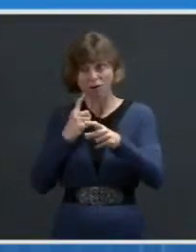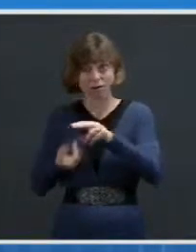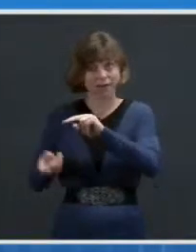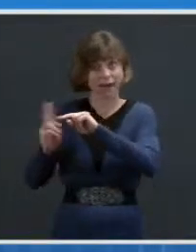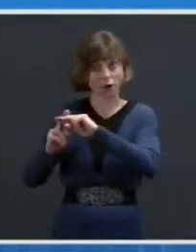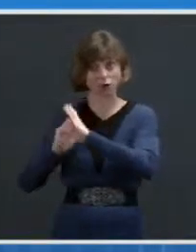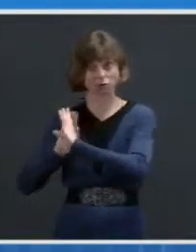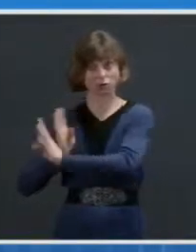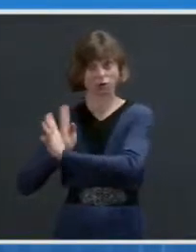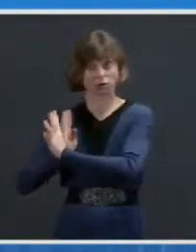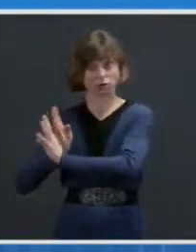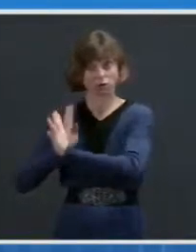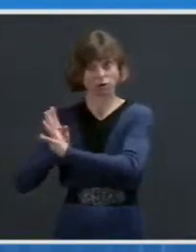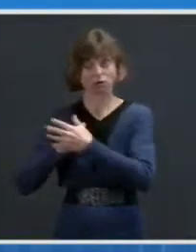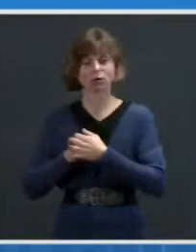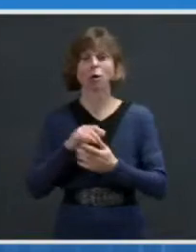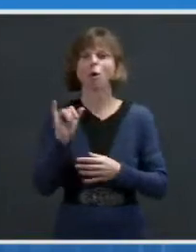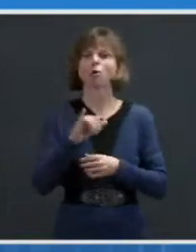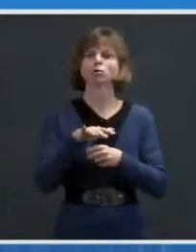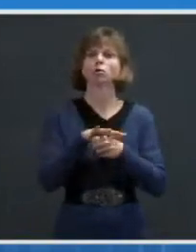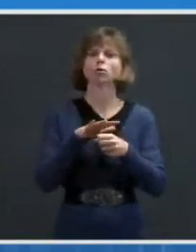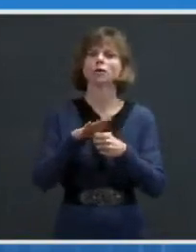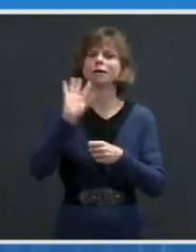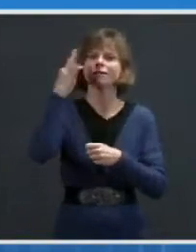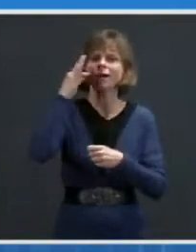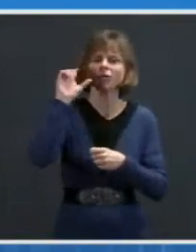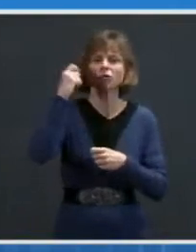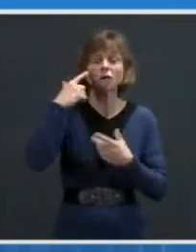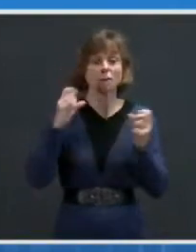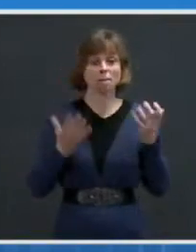WE ARE WORKING TO IMPROVE THE SITE SO THEY CAN HANDLE THIS CAPACITY.